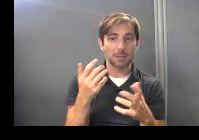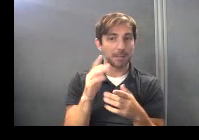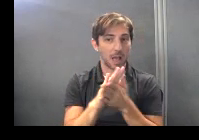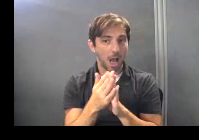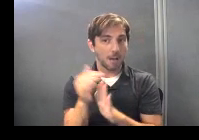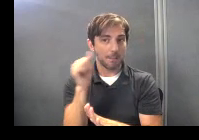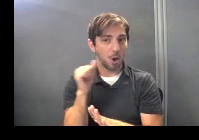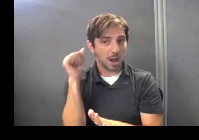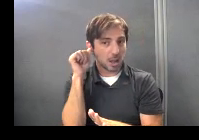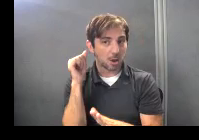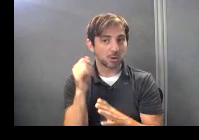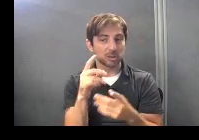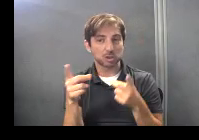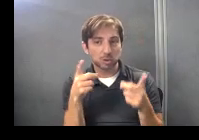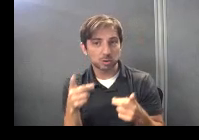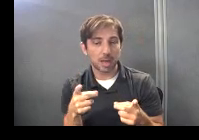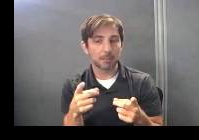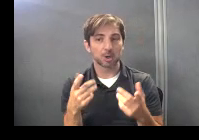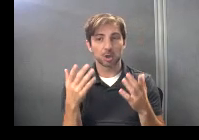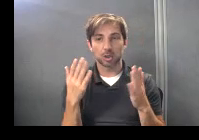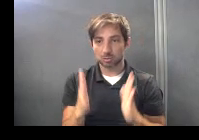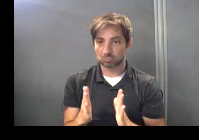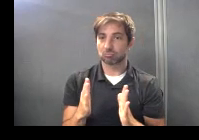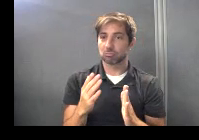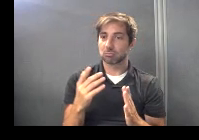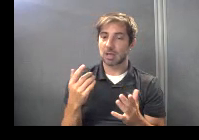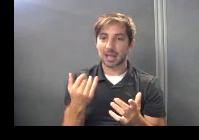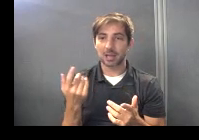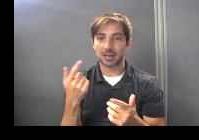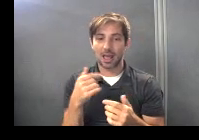YOU CAN TAKE THOSE SKILLS BACK TO YOUR OWN ORGANIZATION AS WELL.